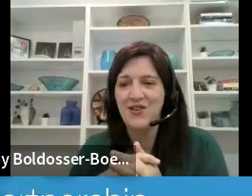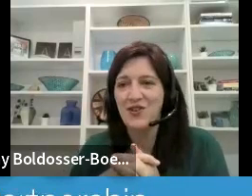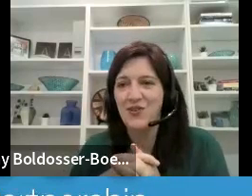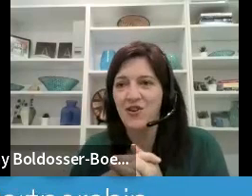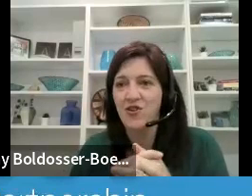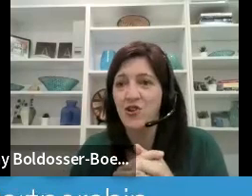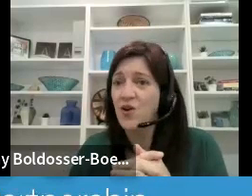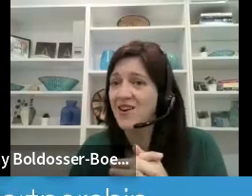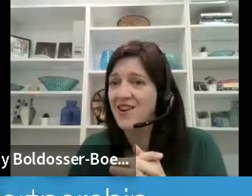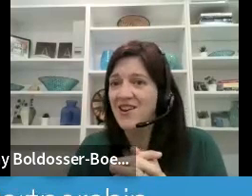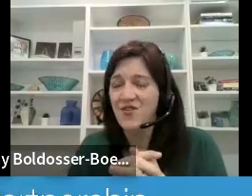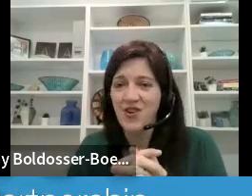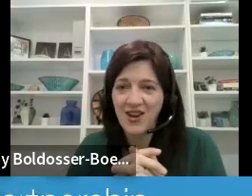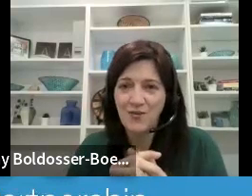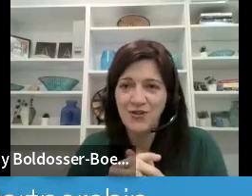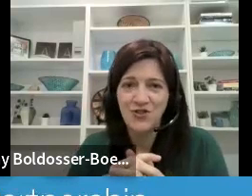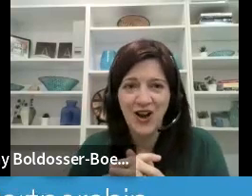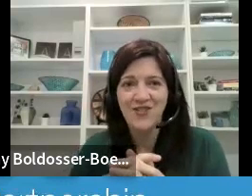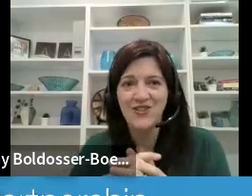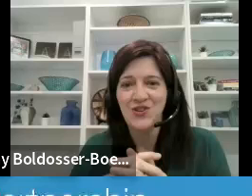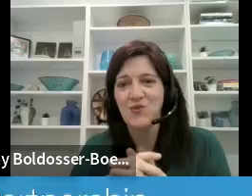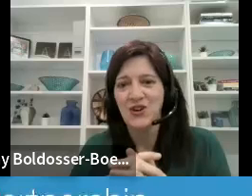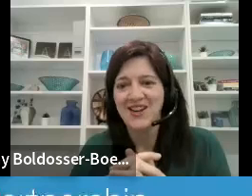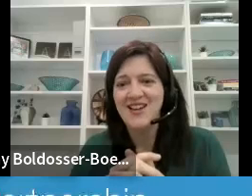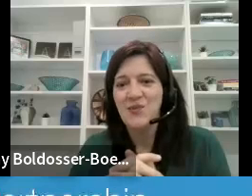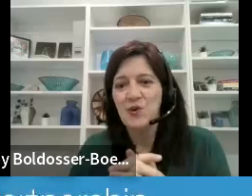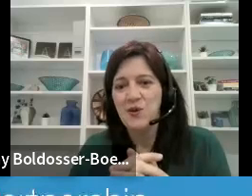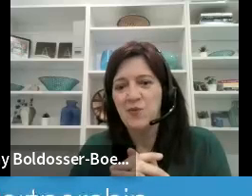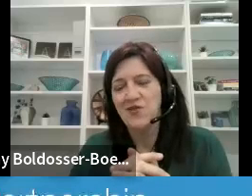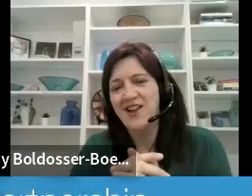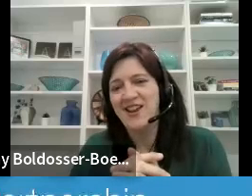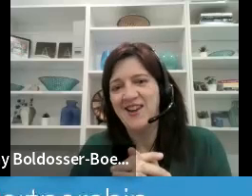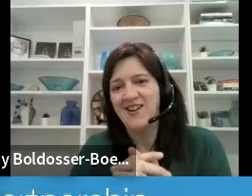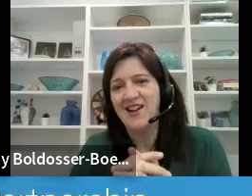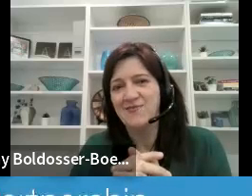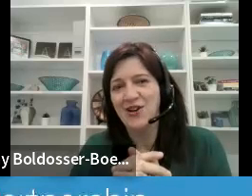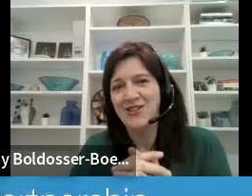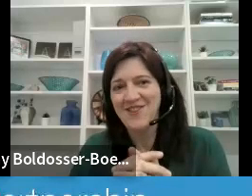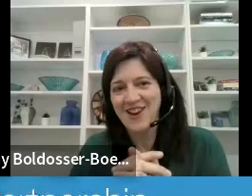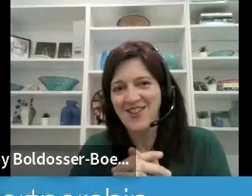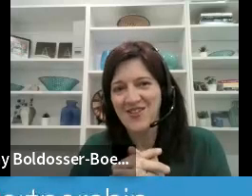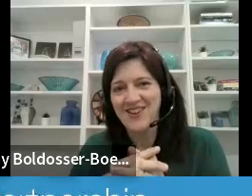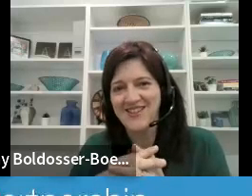of you here in New York. If you're not able to travel, don't worry, we'll be providing all day regular updates